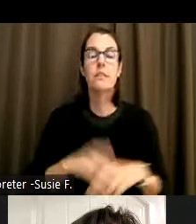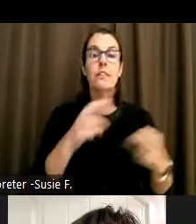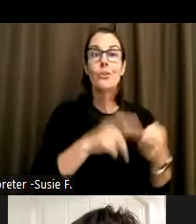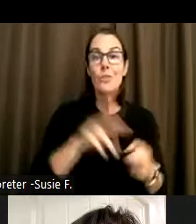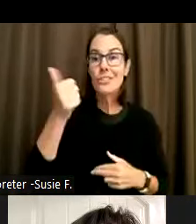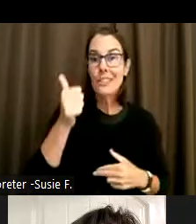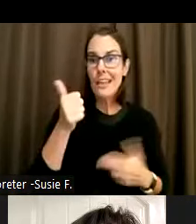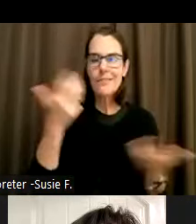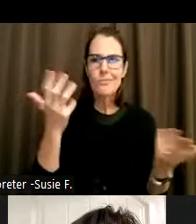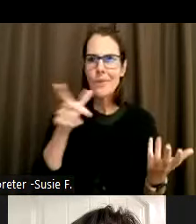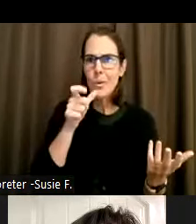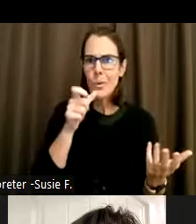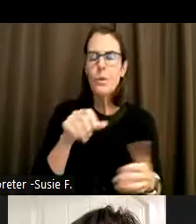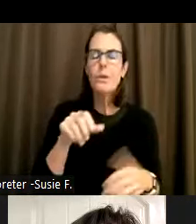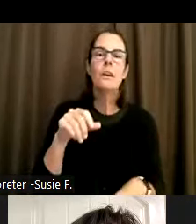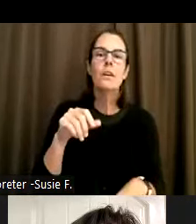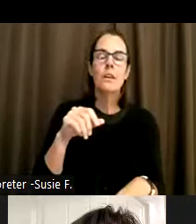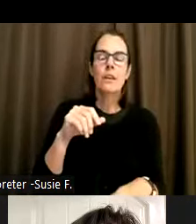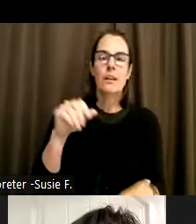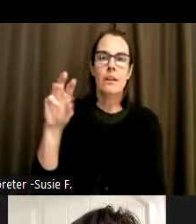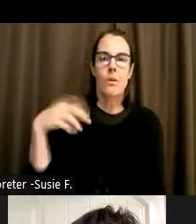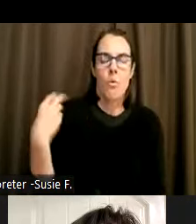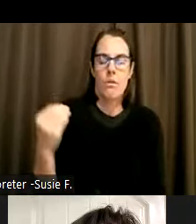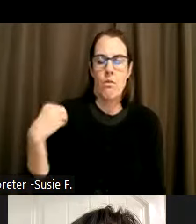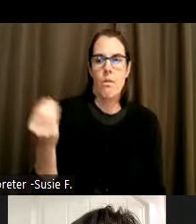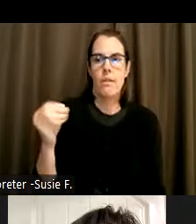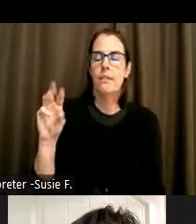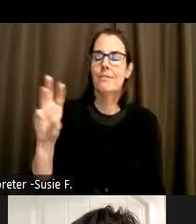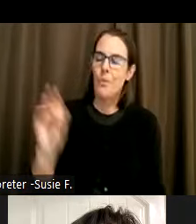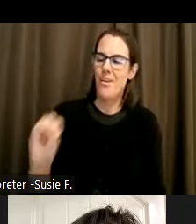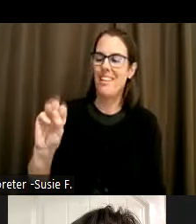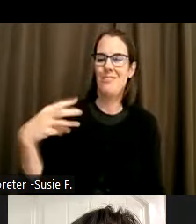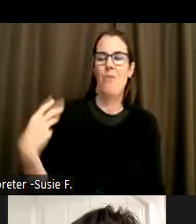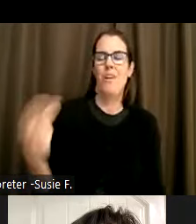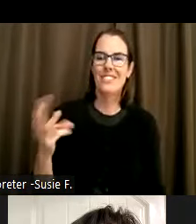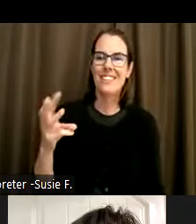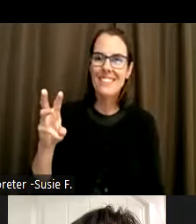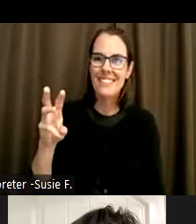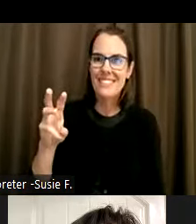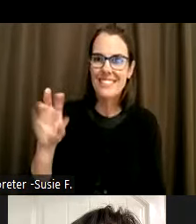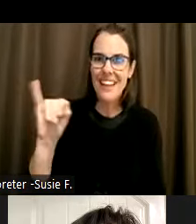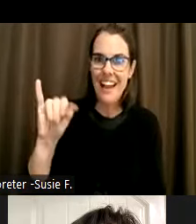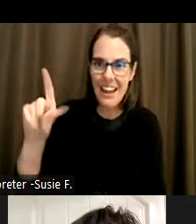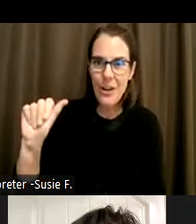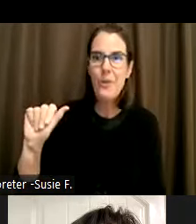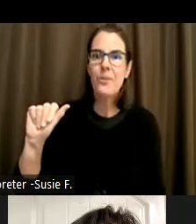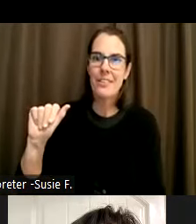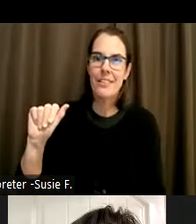Washington, Idaho, and Alaska. And our center's headquarters is in Mountlake Terrace, WA. I'm really happy to be here with you all